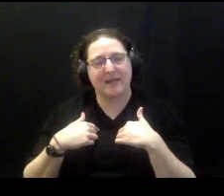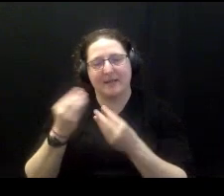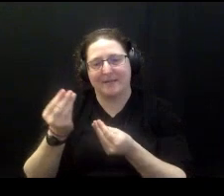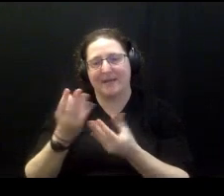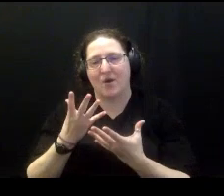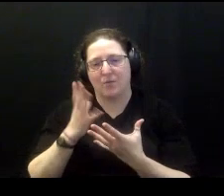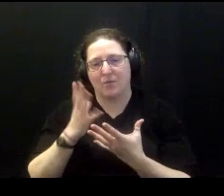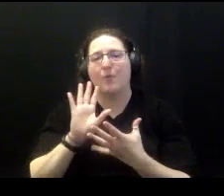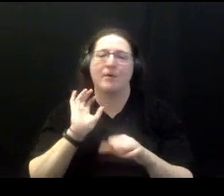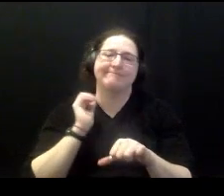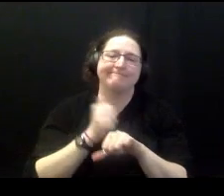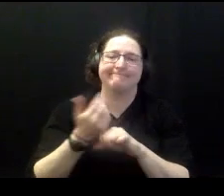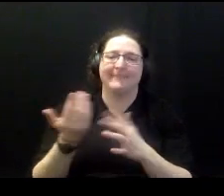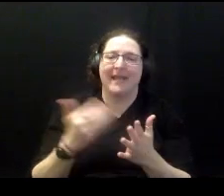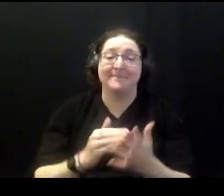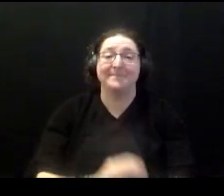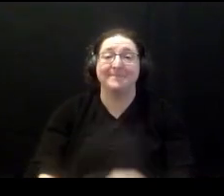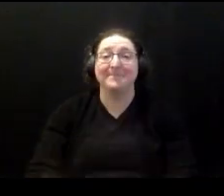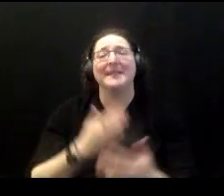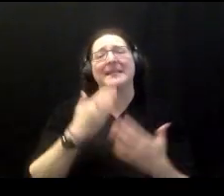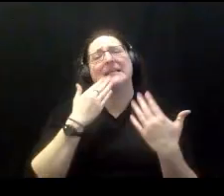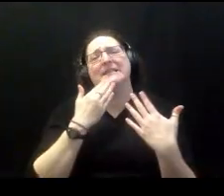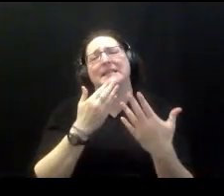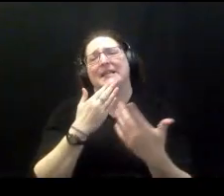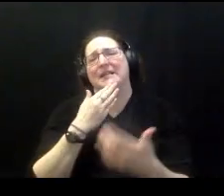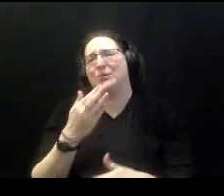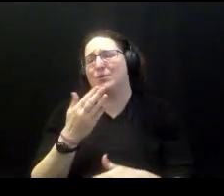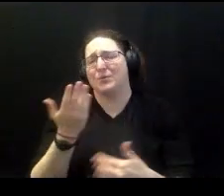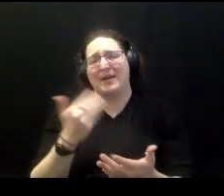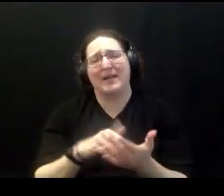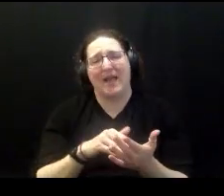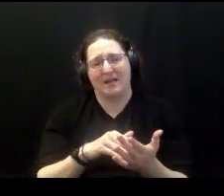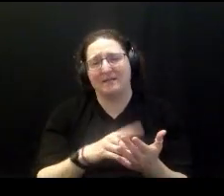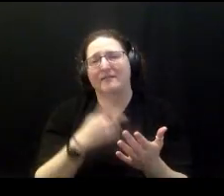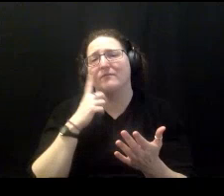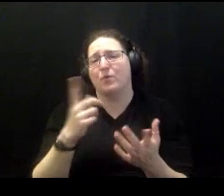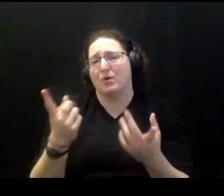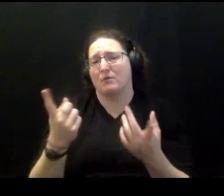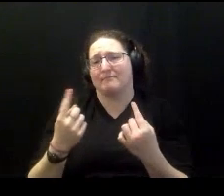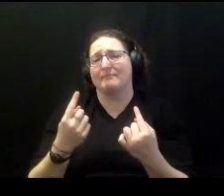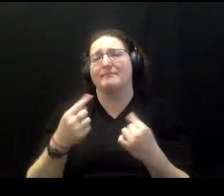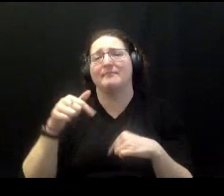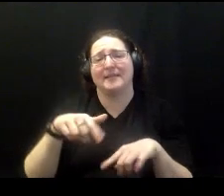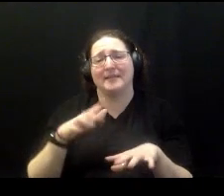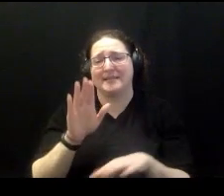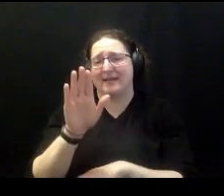set up. Thank you again very much everybody for attending this afternoon it is really important